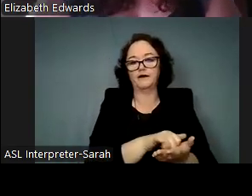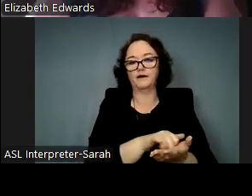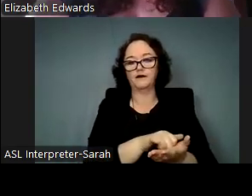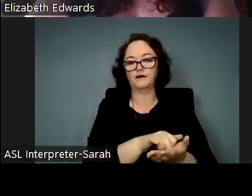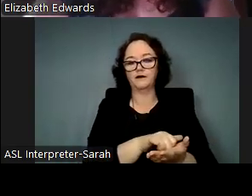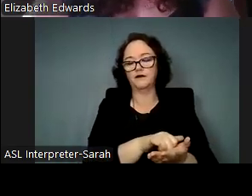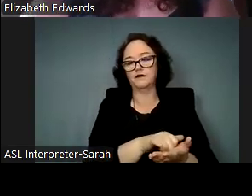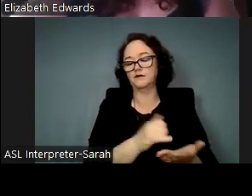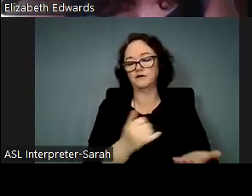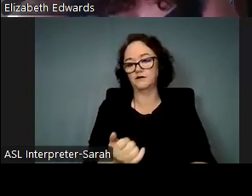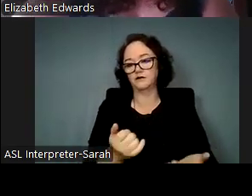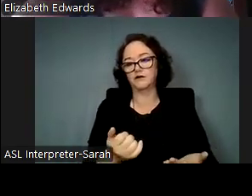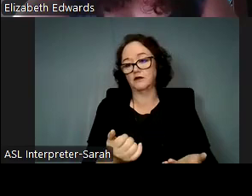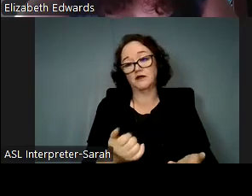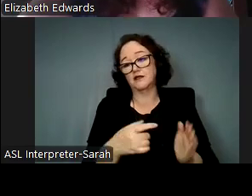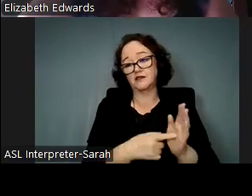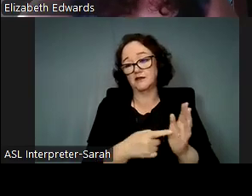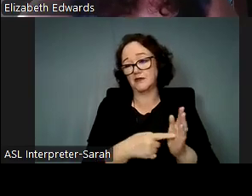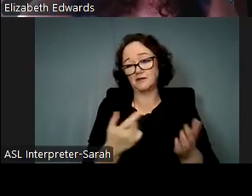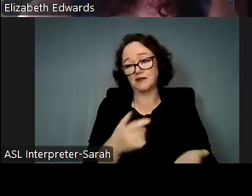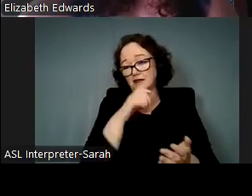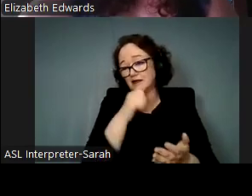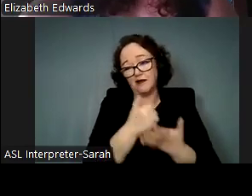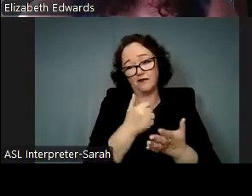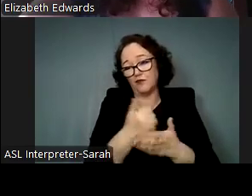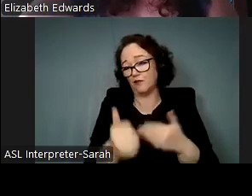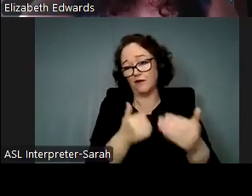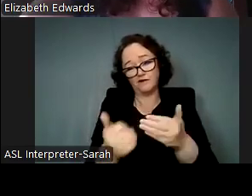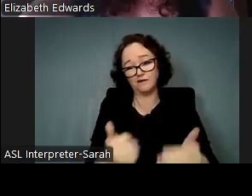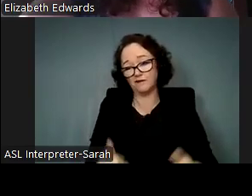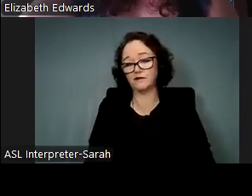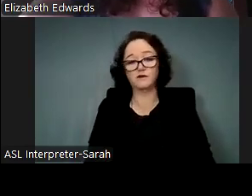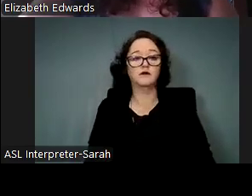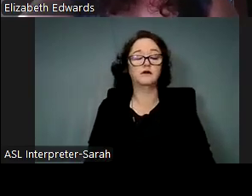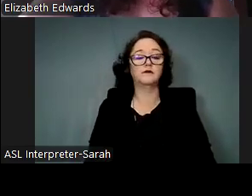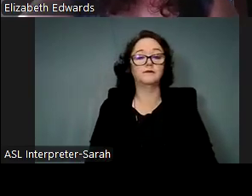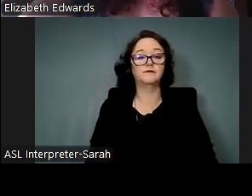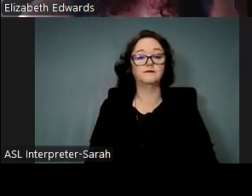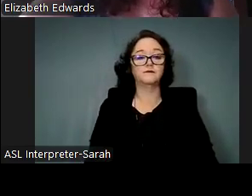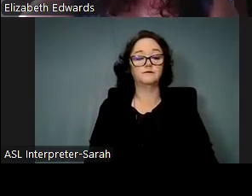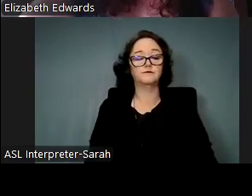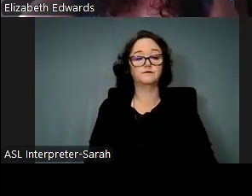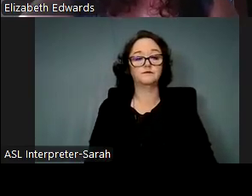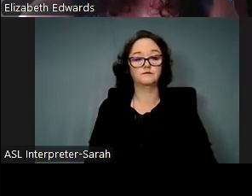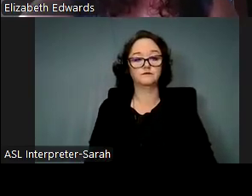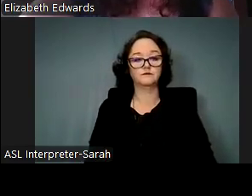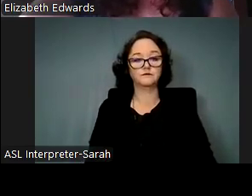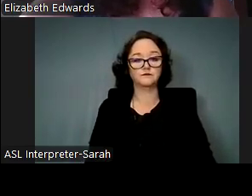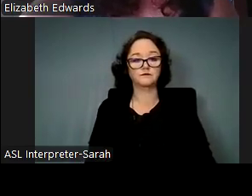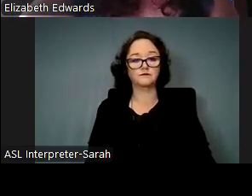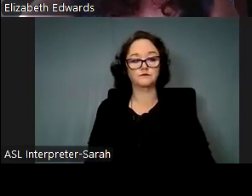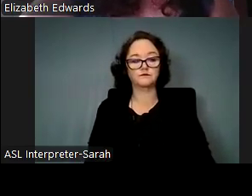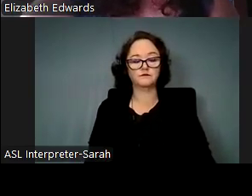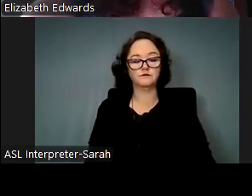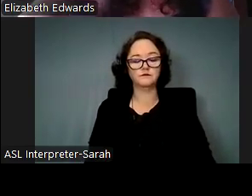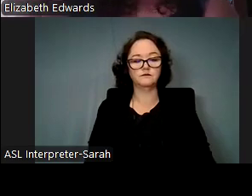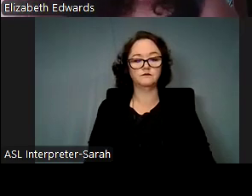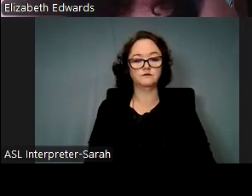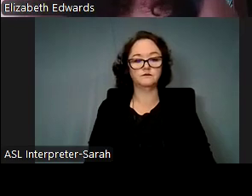process like it is in some states. So what are some common